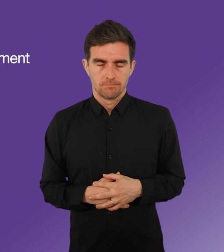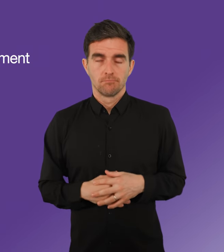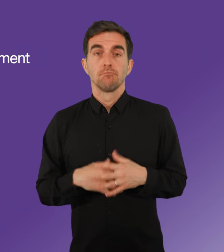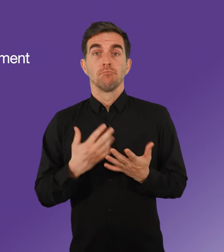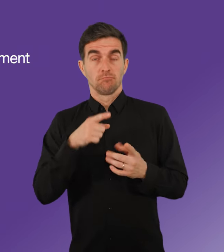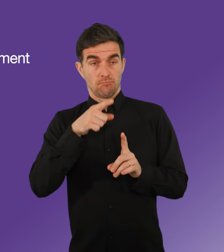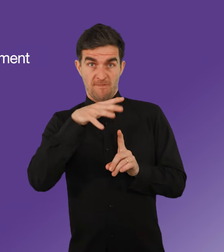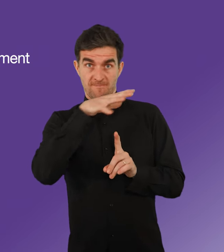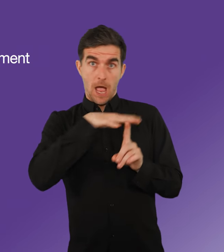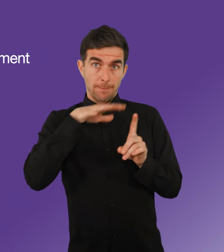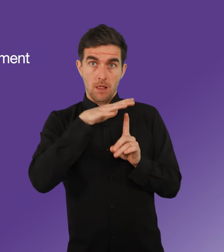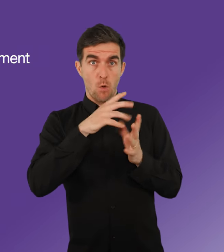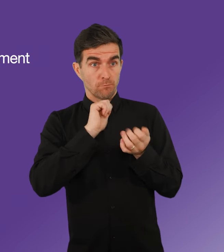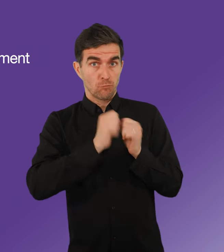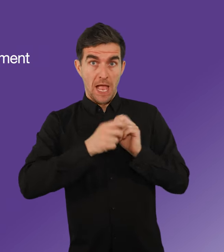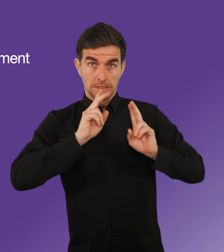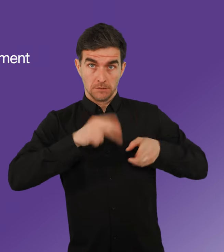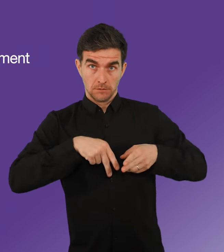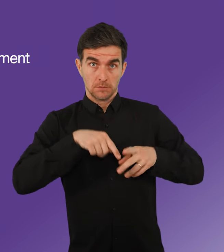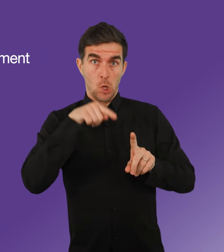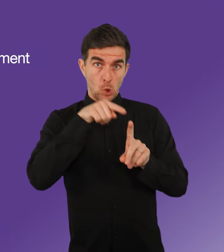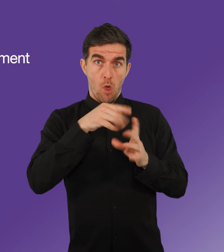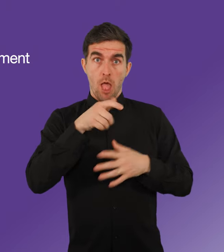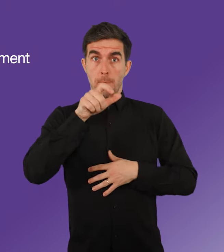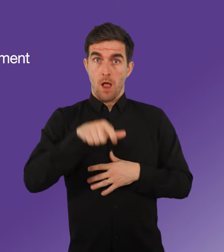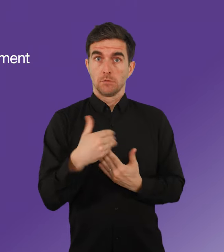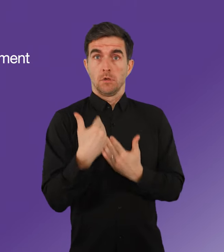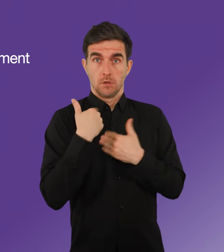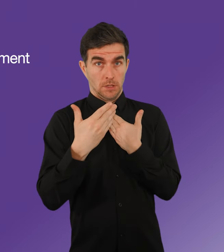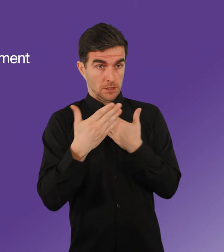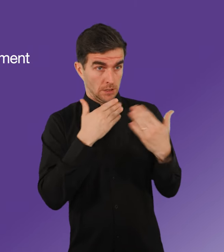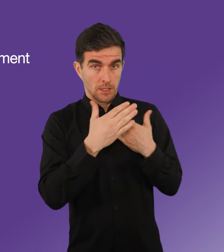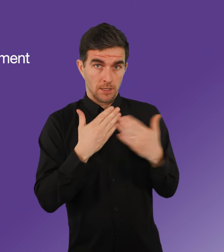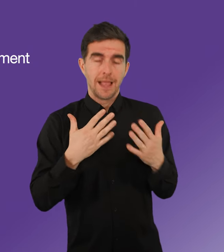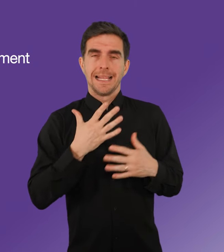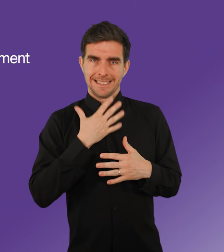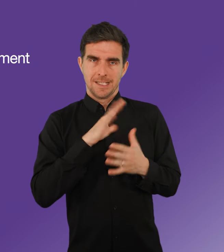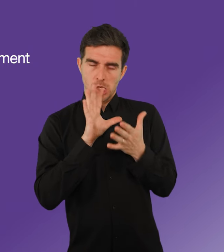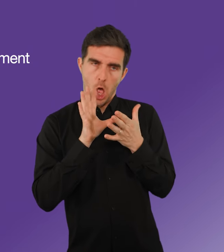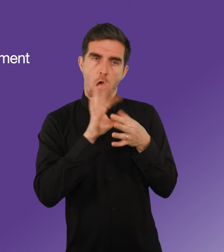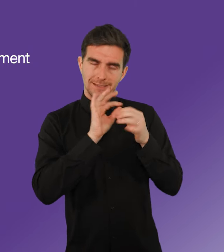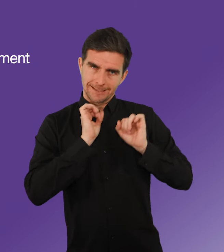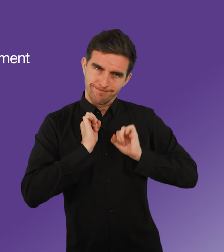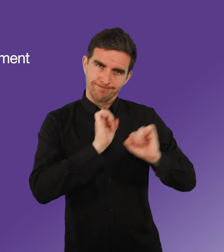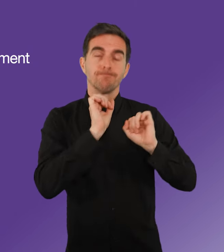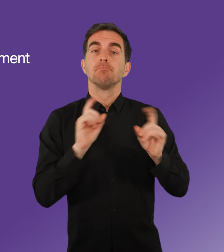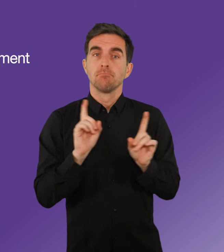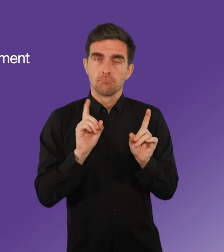When your family member or friend dies, you, or the person who is dealing with their affairs will need to contact their: